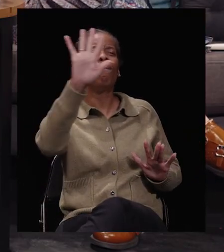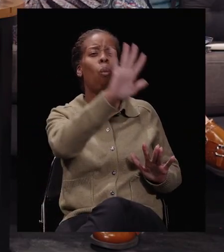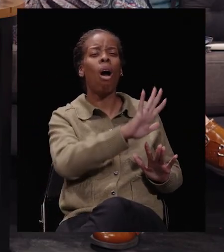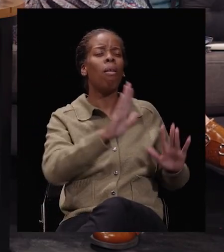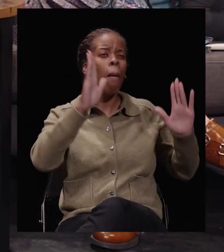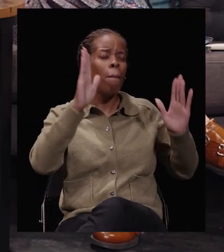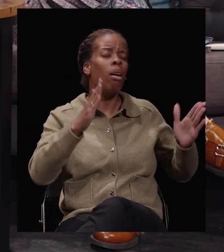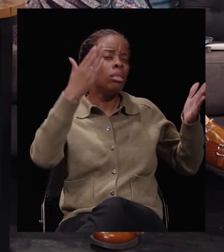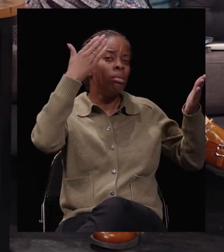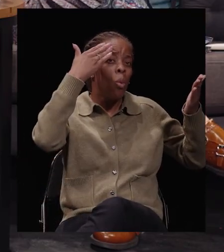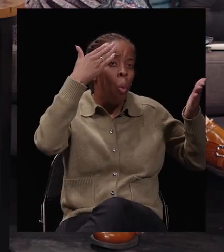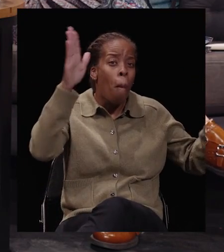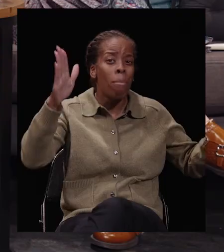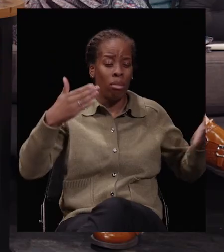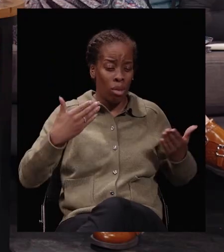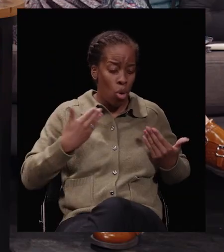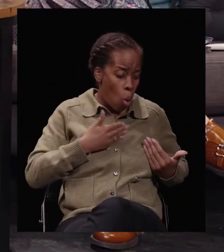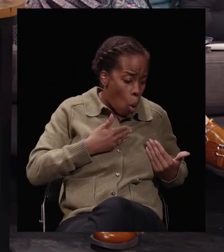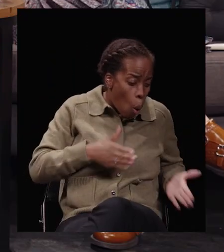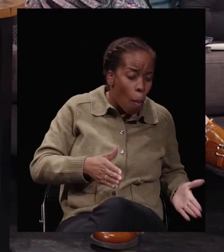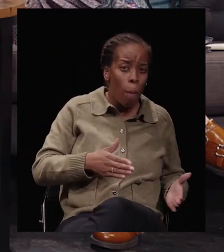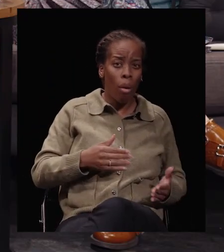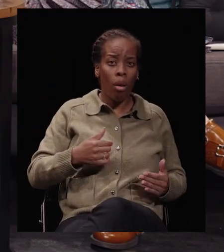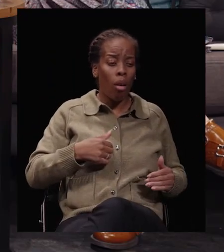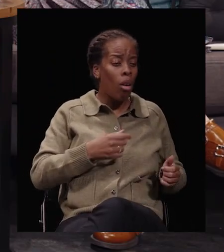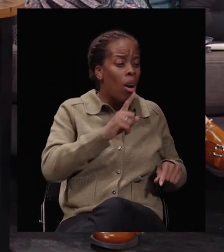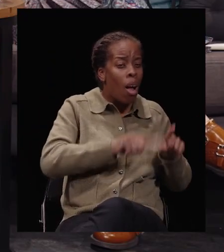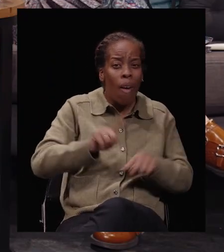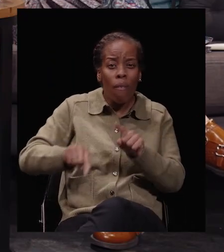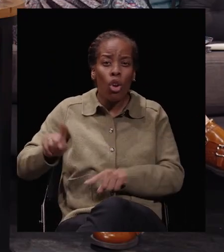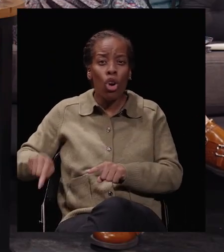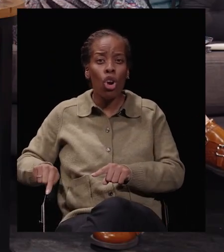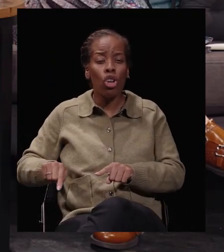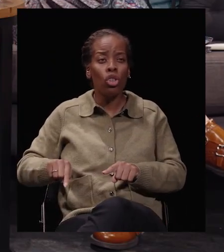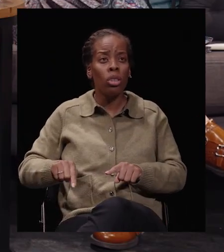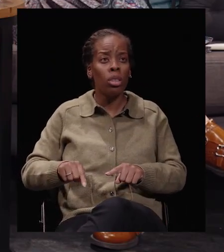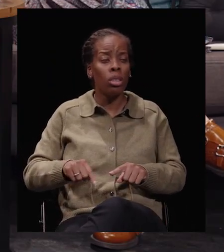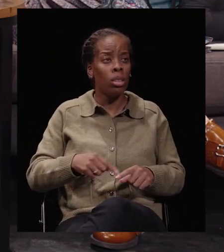and I'd make sure that the output is reflected in that, and not in sort of like a tokenistic way,